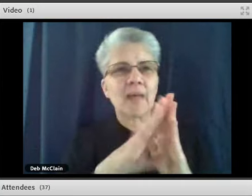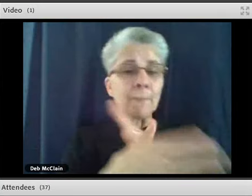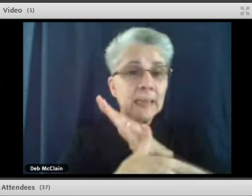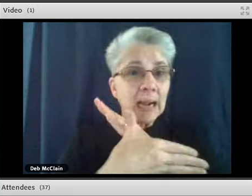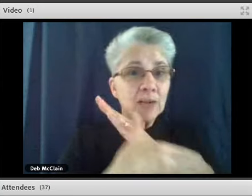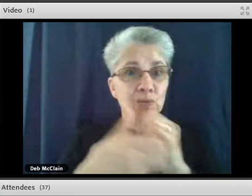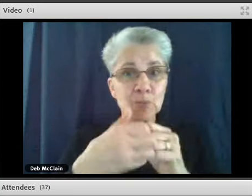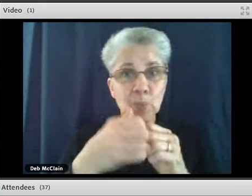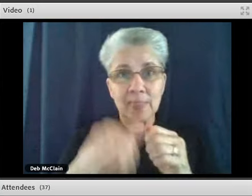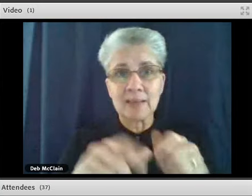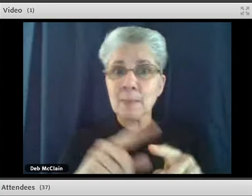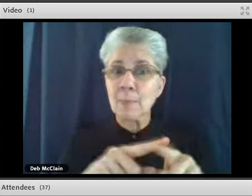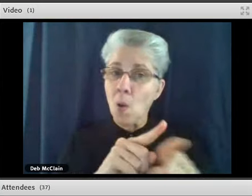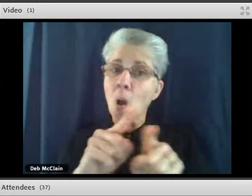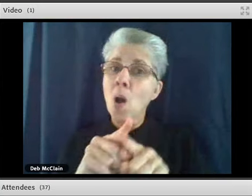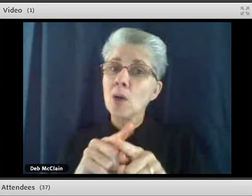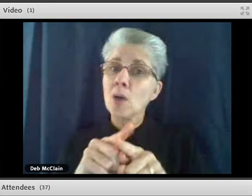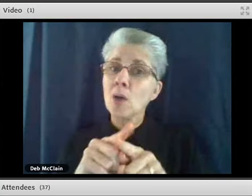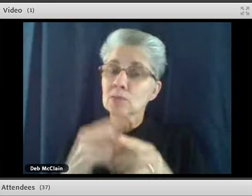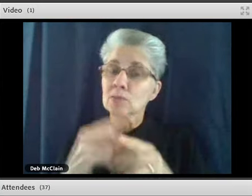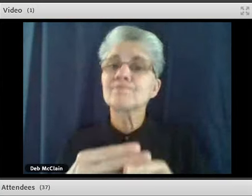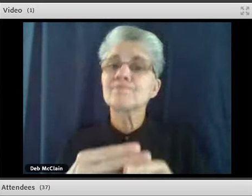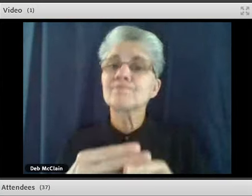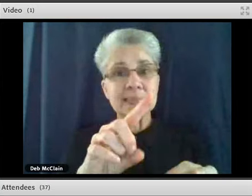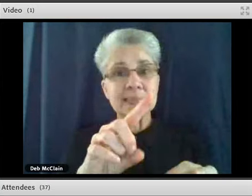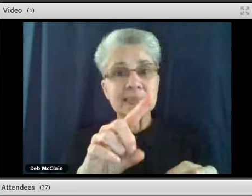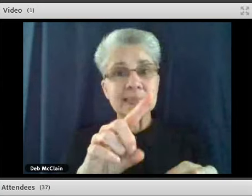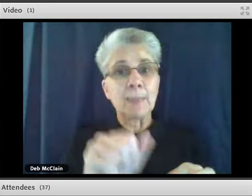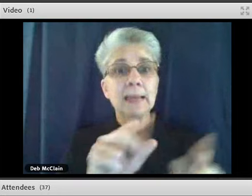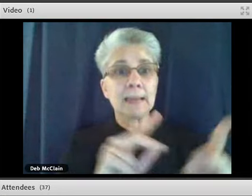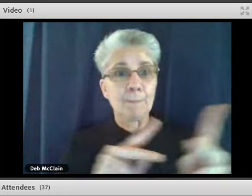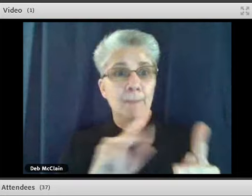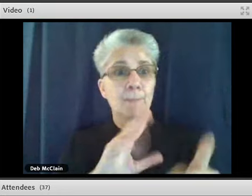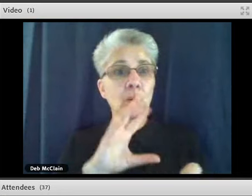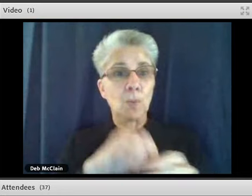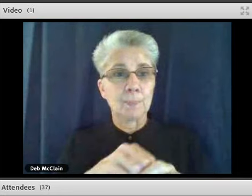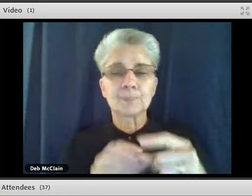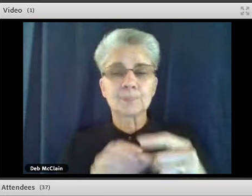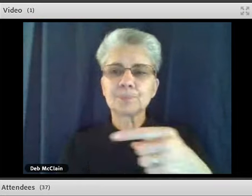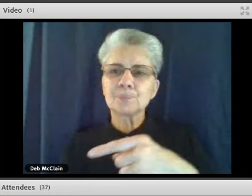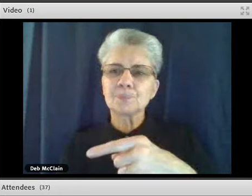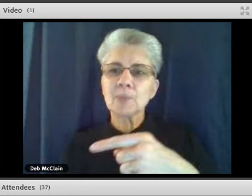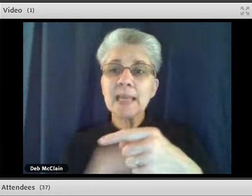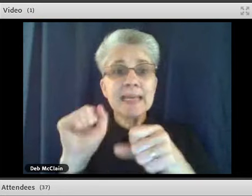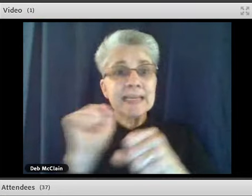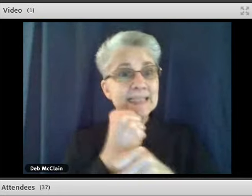A lot of times, you think about developing countries with this, but it also refers to people with disabilities.